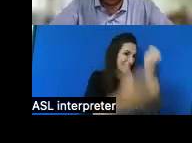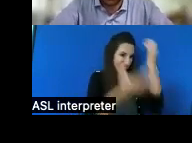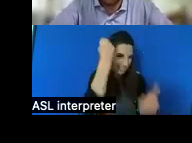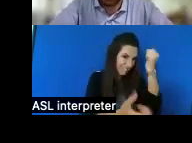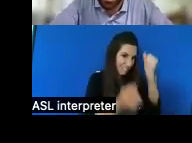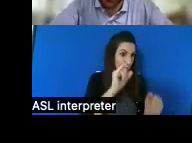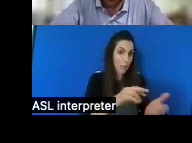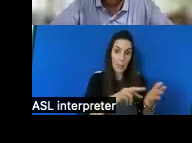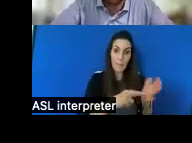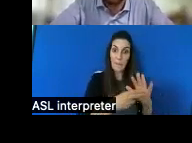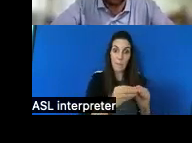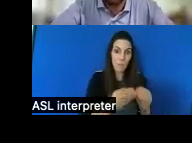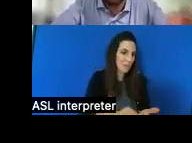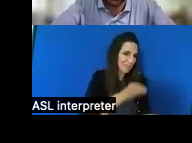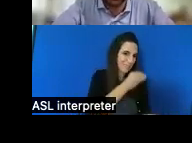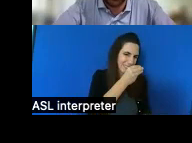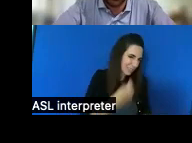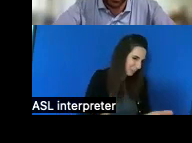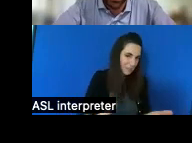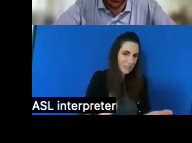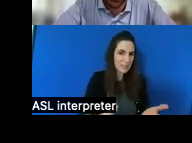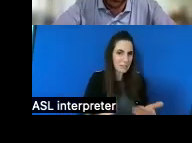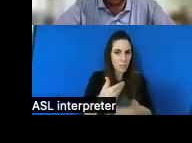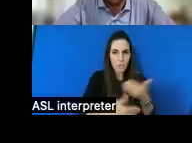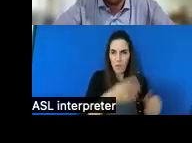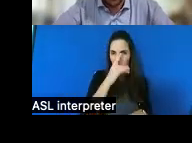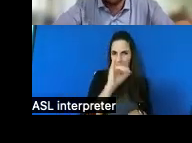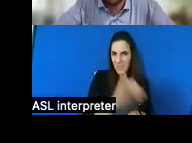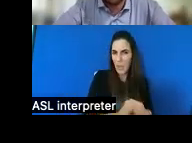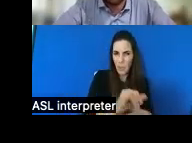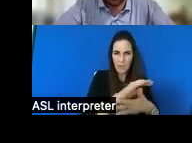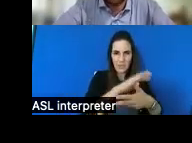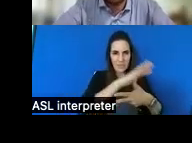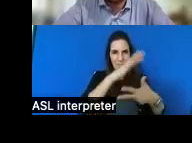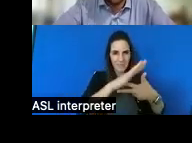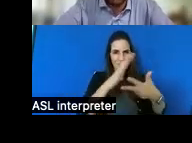expensive process to go through these forms of guardianship advocacy will cost you about half